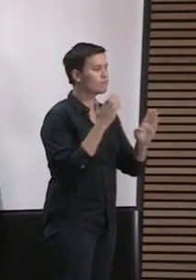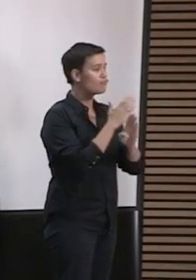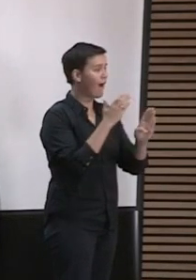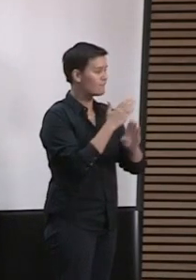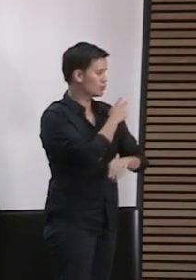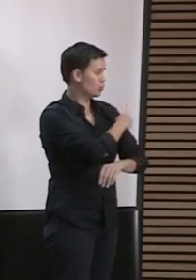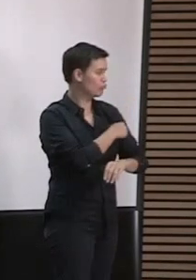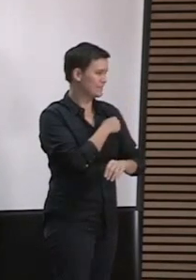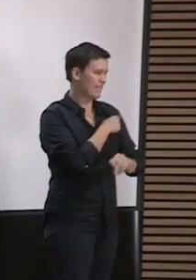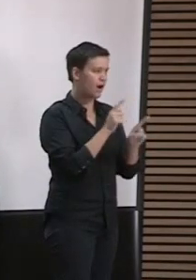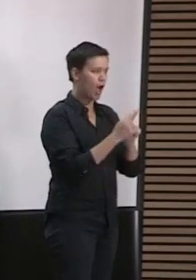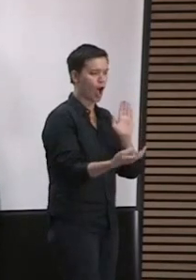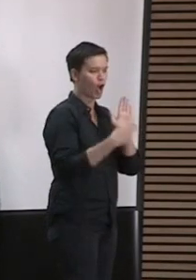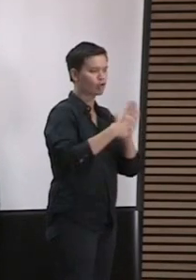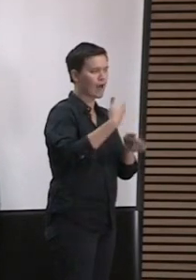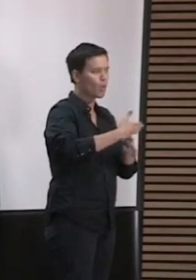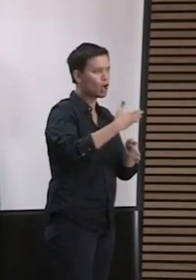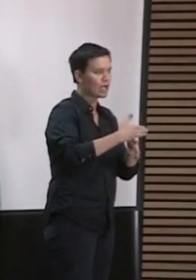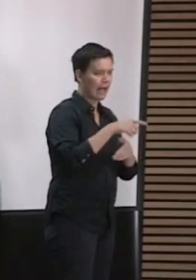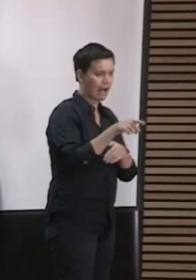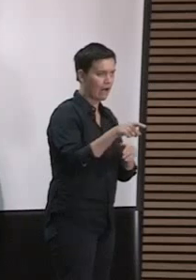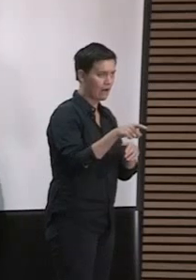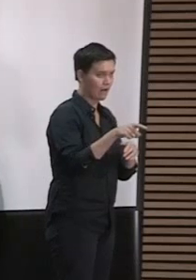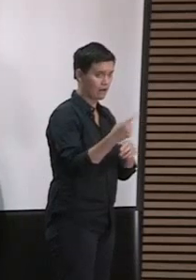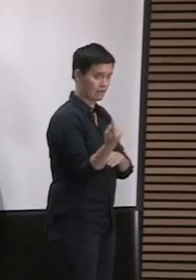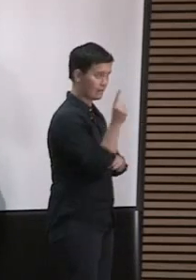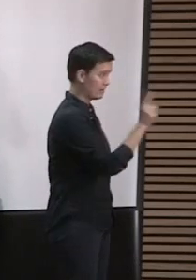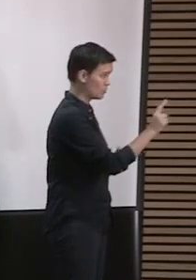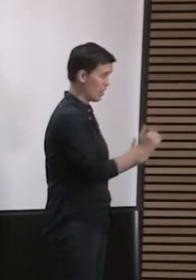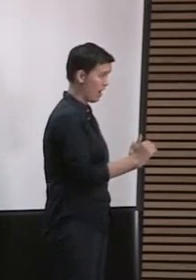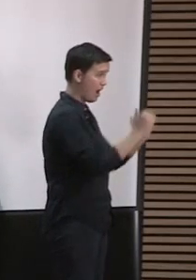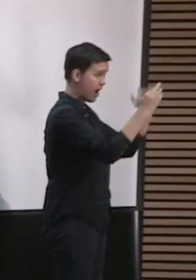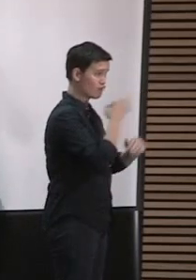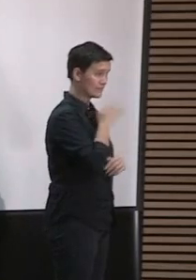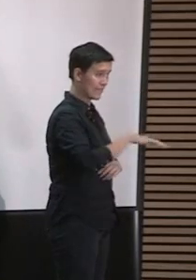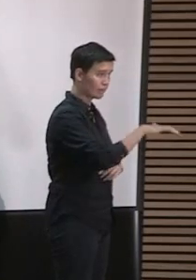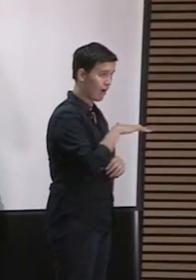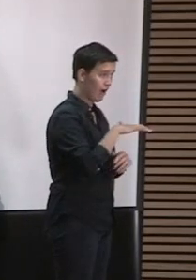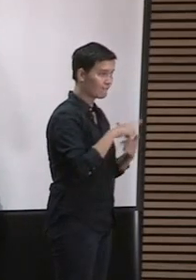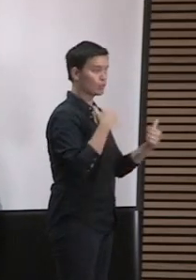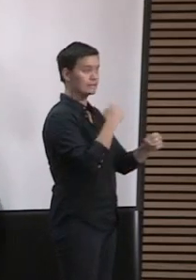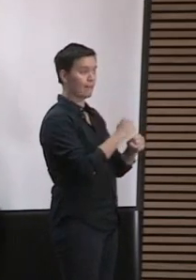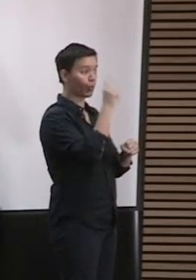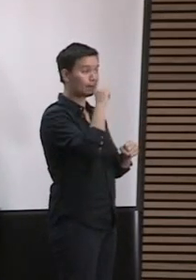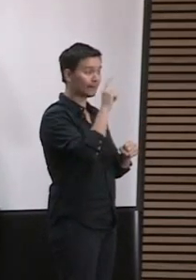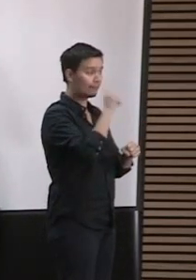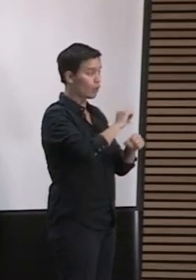the highest risk facilities stopped our intention is to stop using private security contractors, particularly in